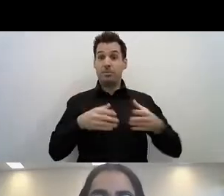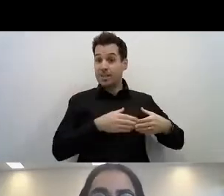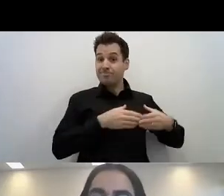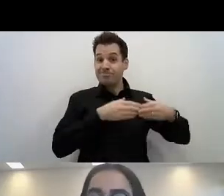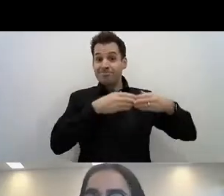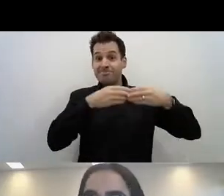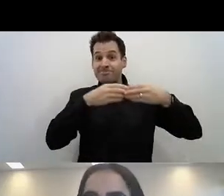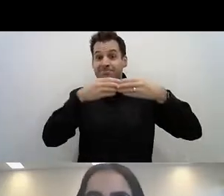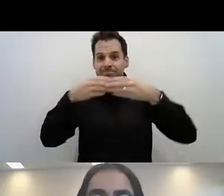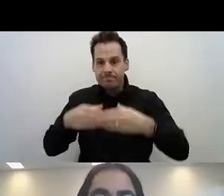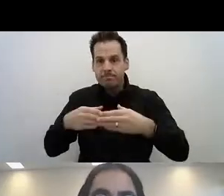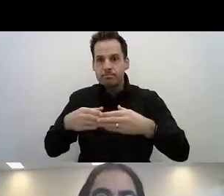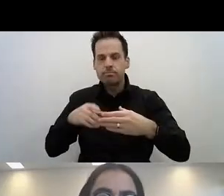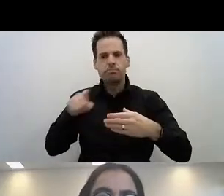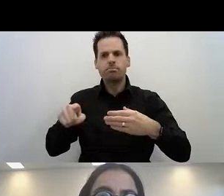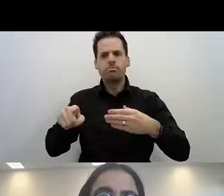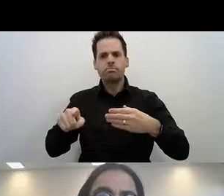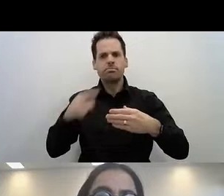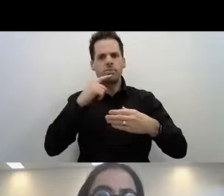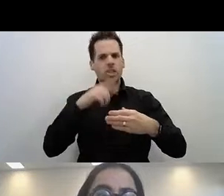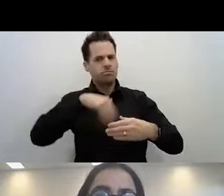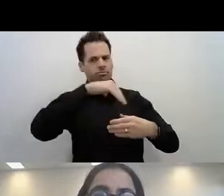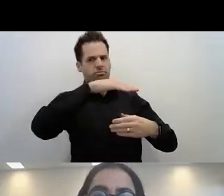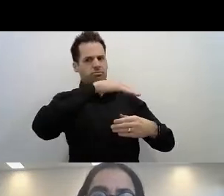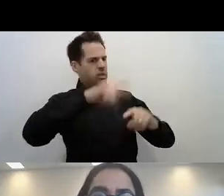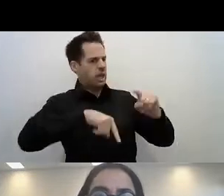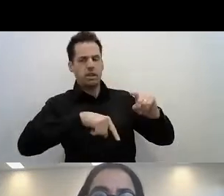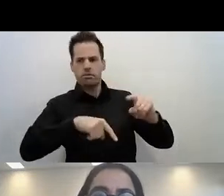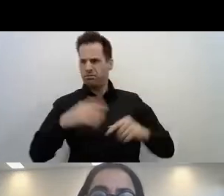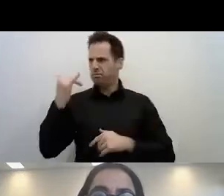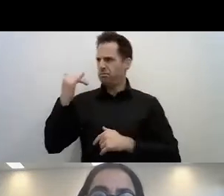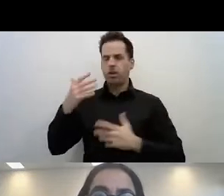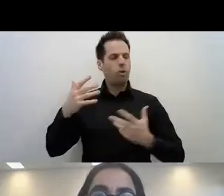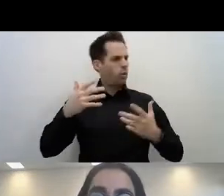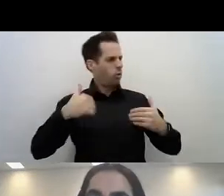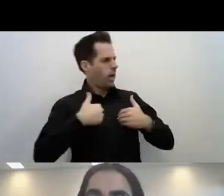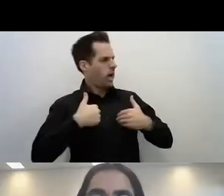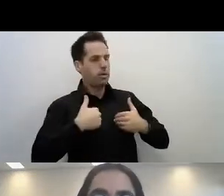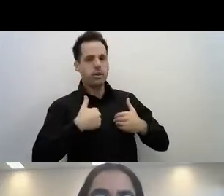because of the complainant's service animal later the resort owners offered to allow the complainant